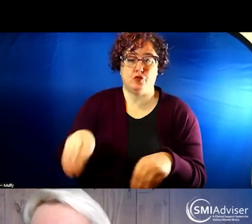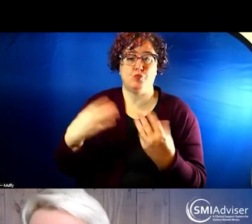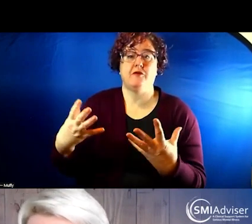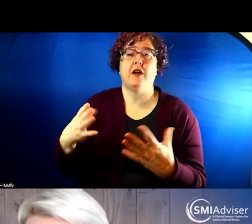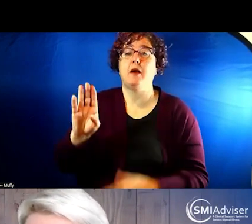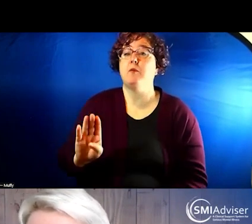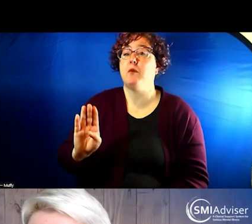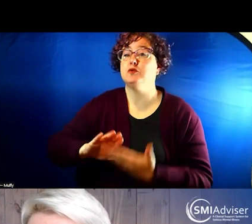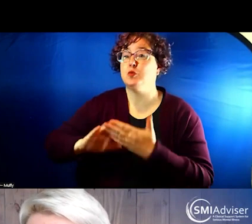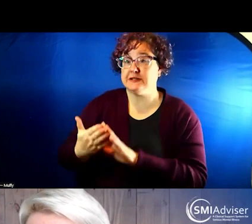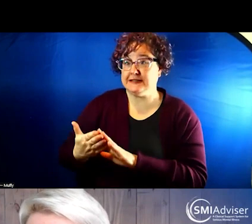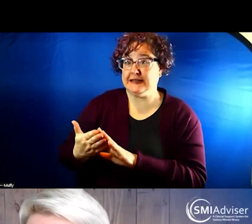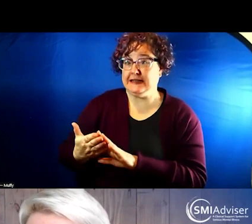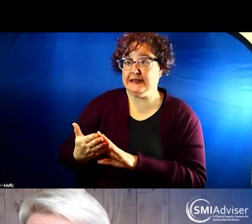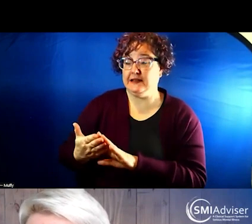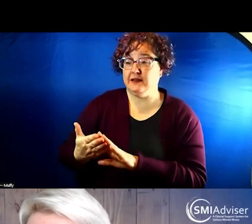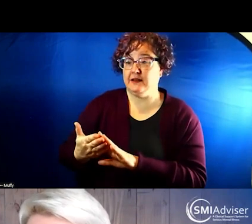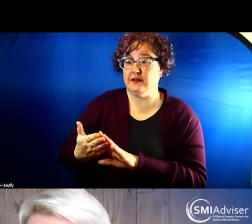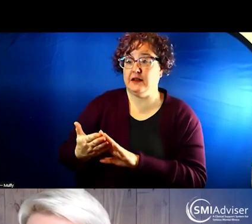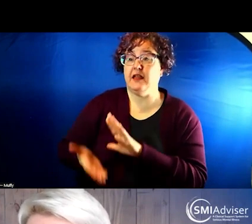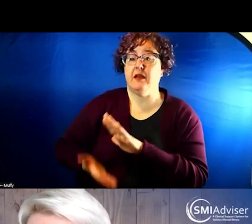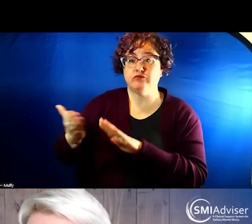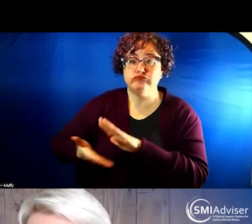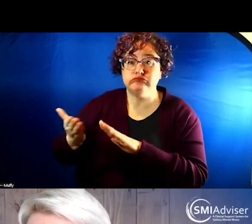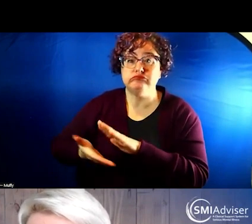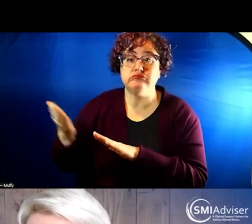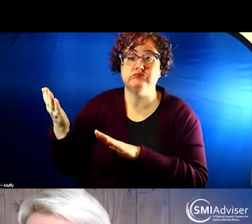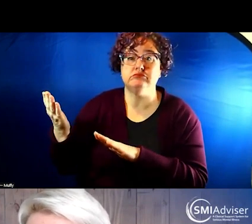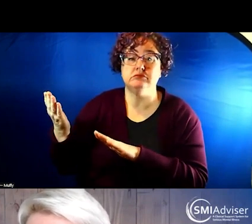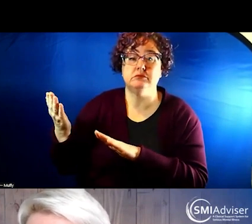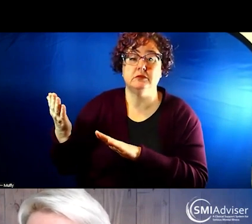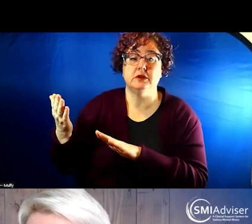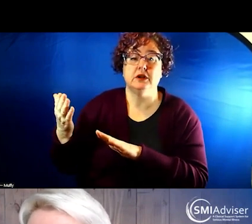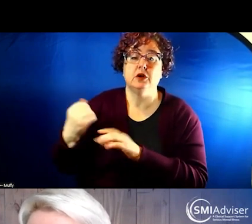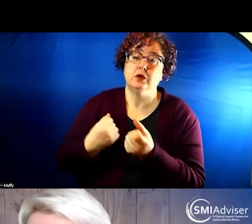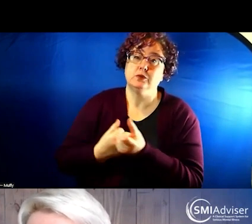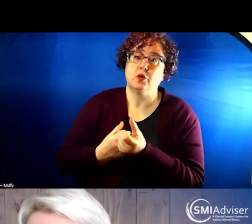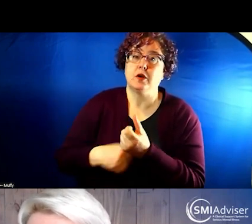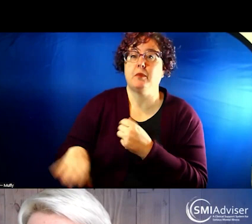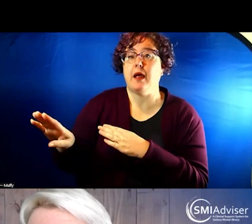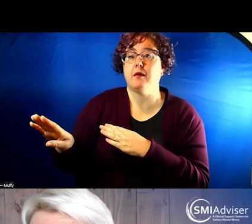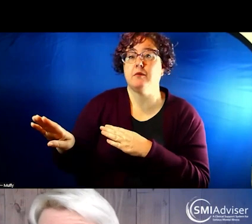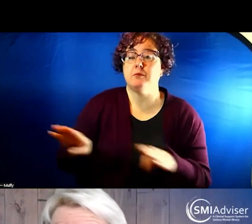THAT WAS SOMETHING THAT WAS ADMINISTERED BY, OR SUPPORTED BY THE BEHAVIORAL HEALTH SYSTEM BALTIMORE.